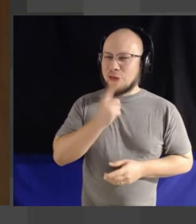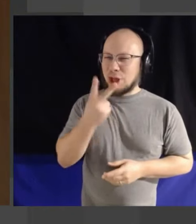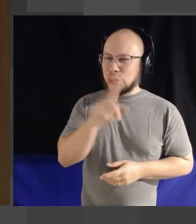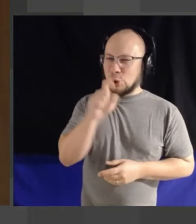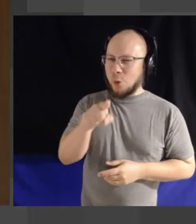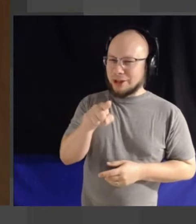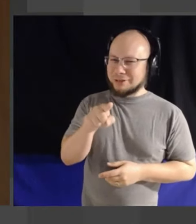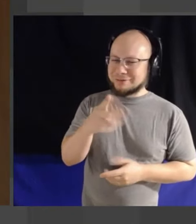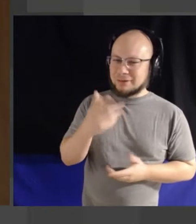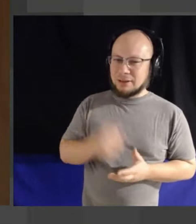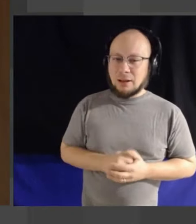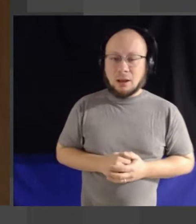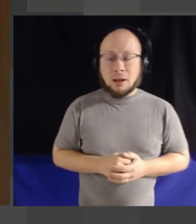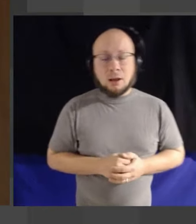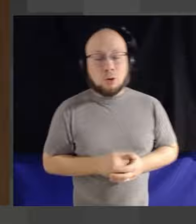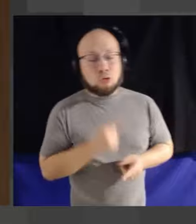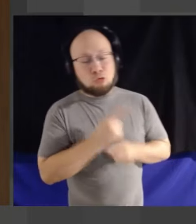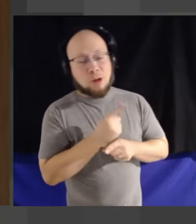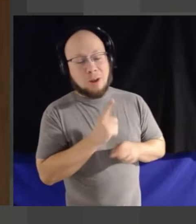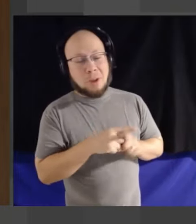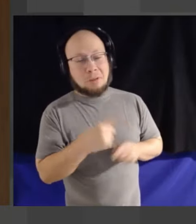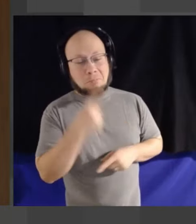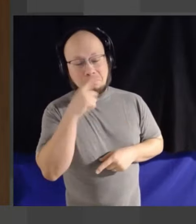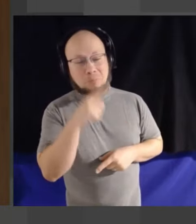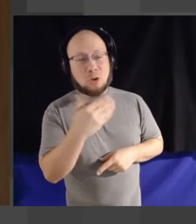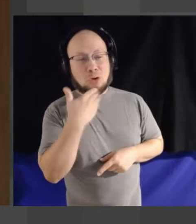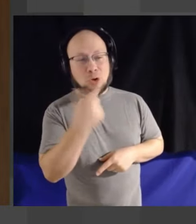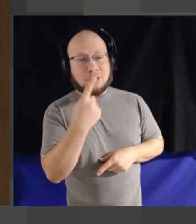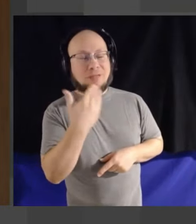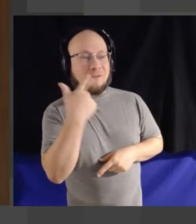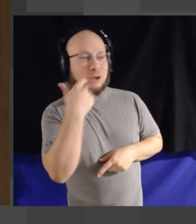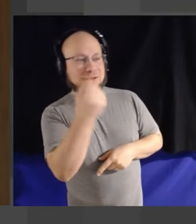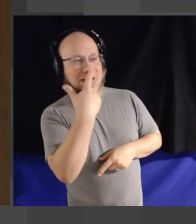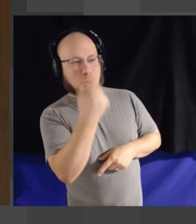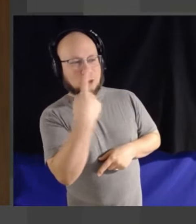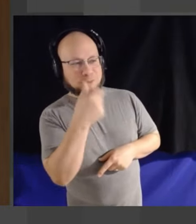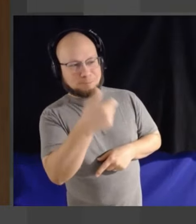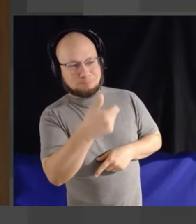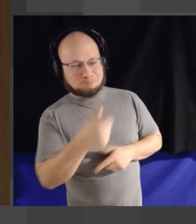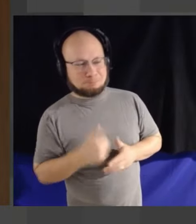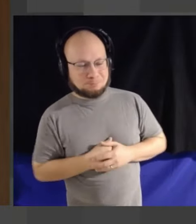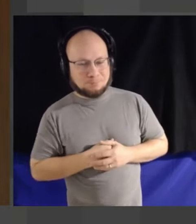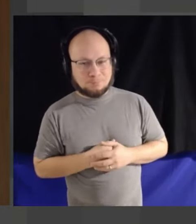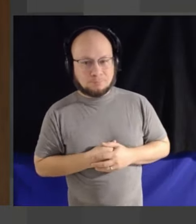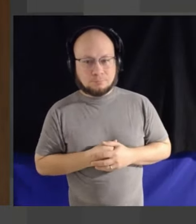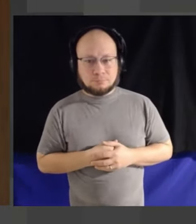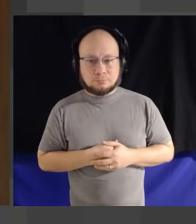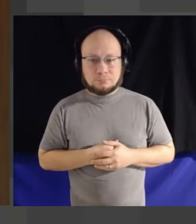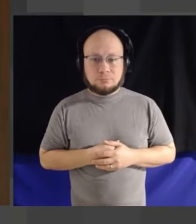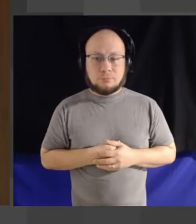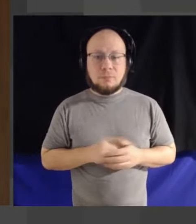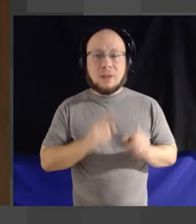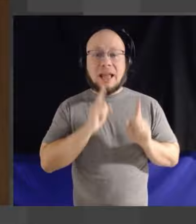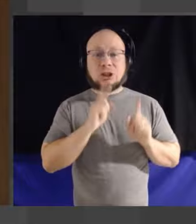OKAY. HE KIND OF SNUCK TWO QUESTIONS IN. BUT GREAT QUESTIONS AND THANK